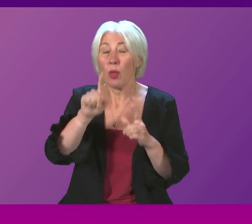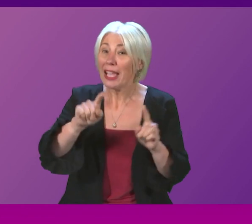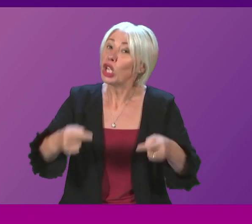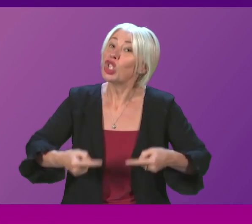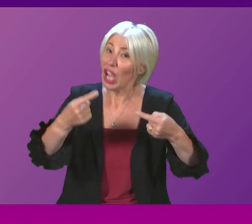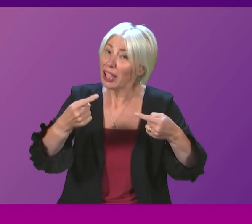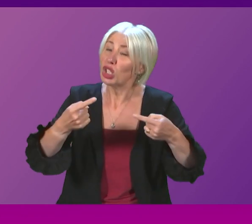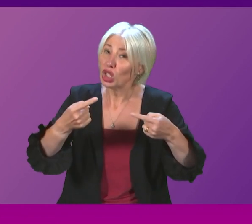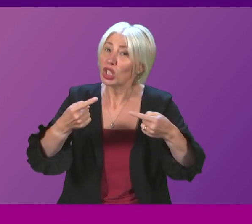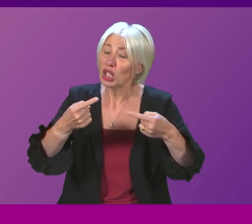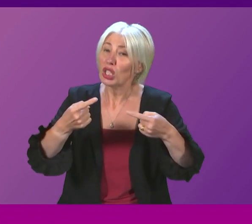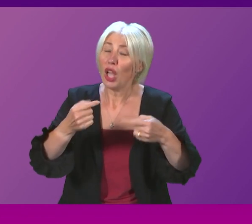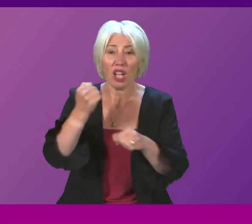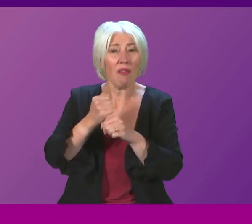Governments have to work through those significant challenges.